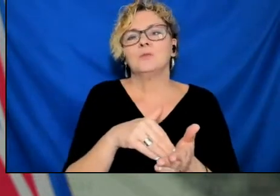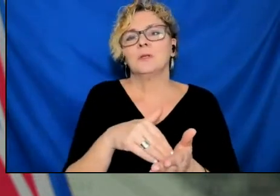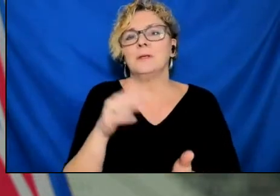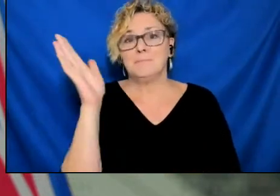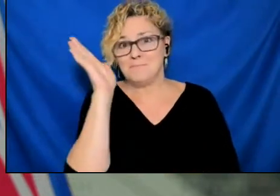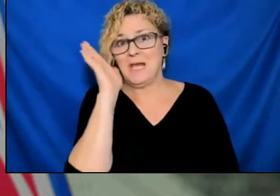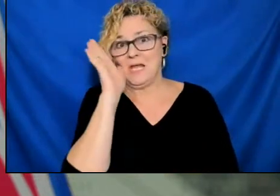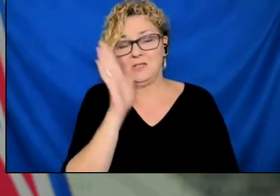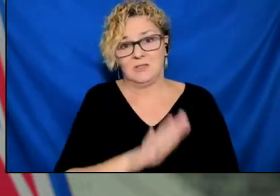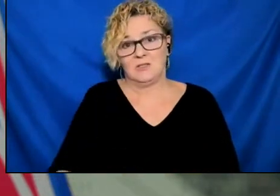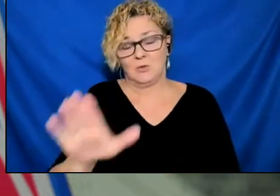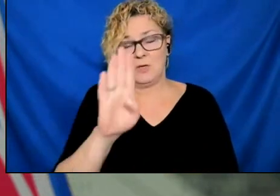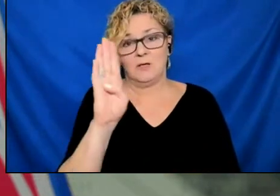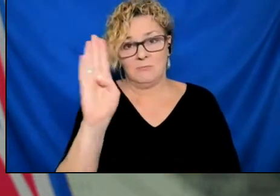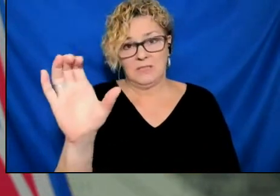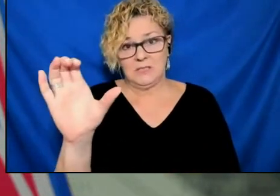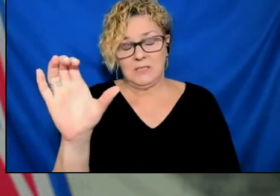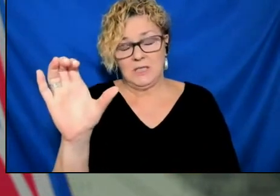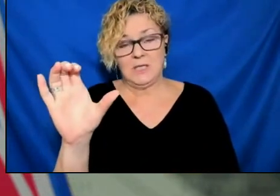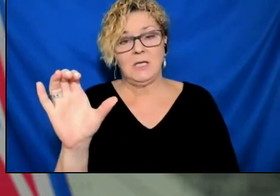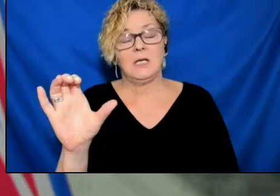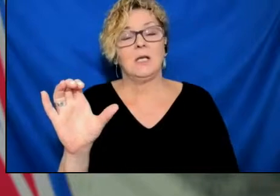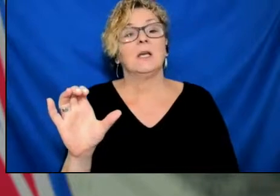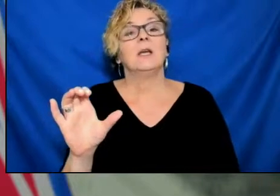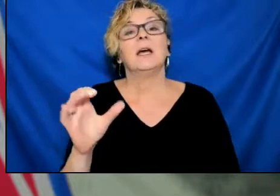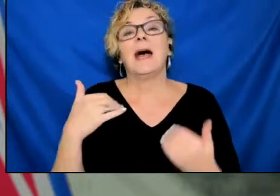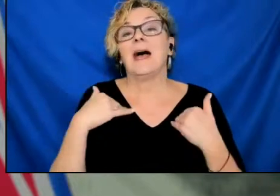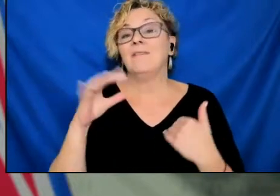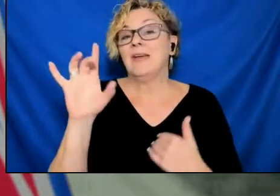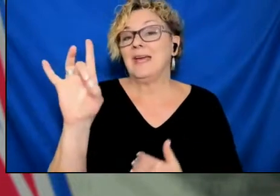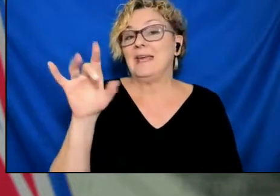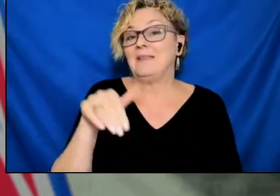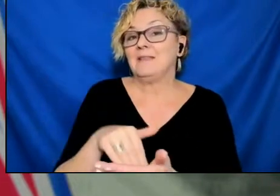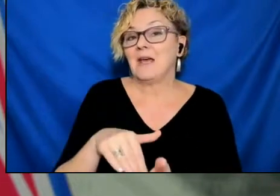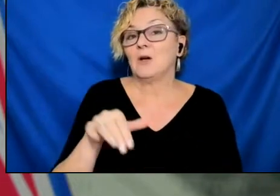2,353 surg beds.